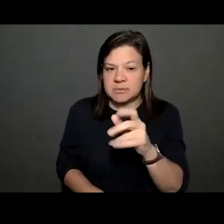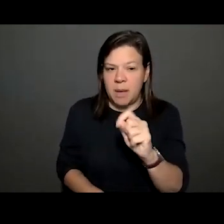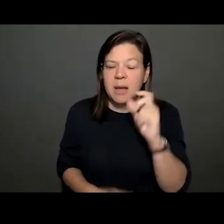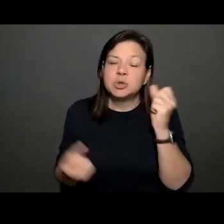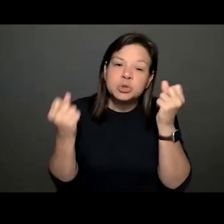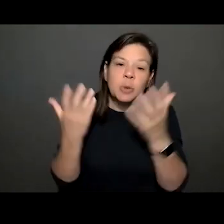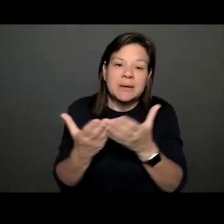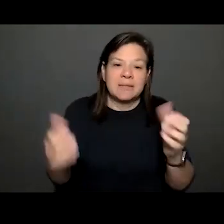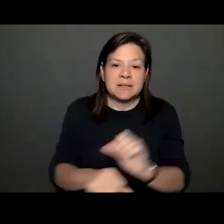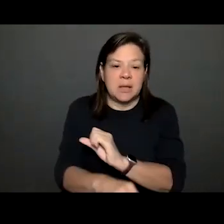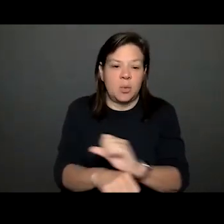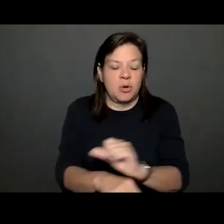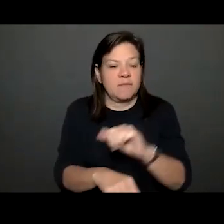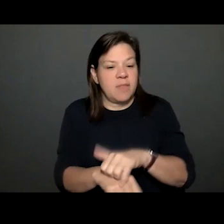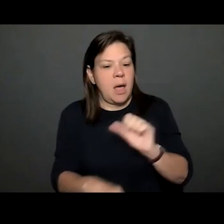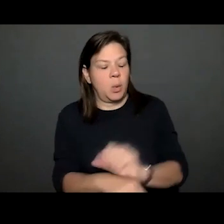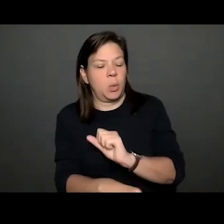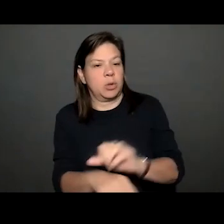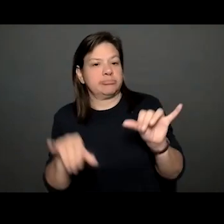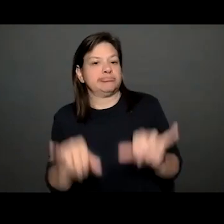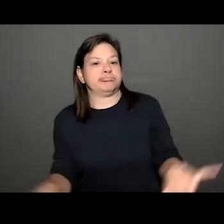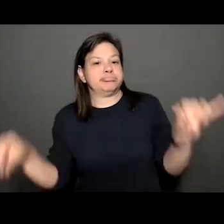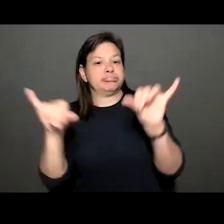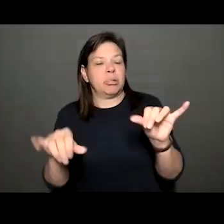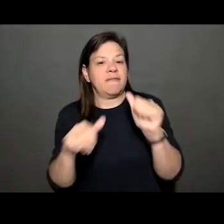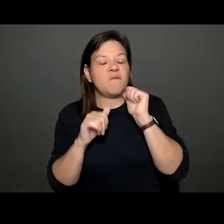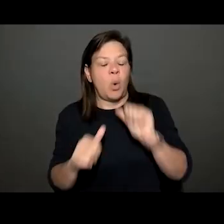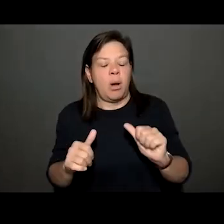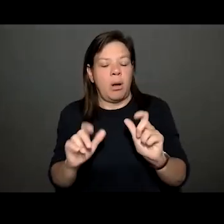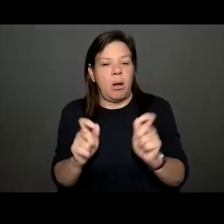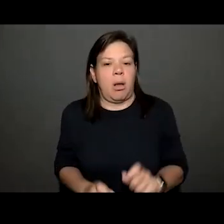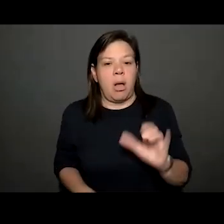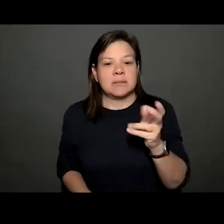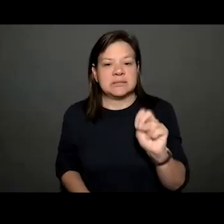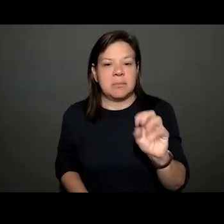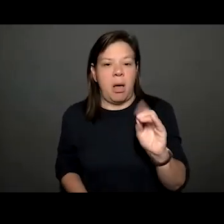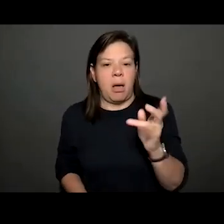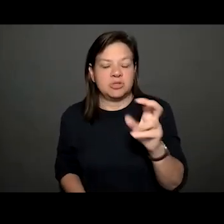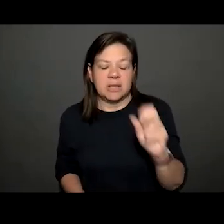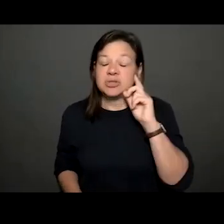EXACTLY THE SAME FOR CUSTOM OBJECTS. YOU CAN USE THE PROPERTY'S API TO CREATE AND UPDATE OR